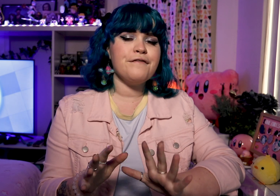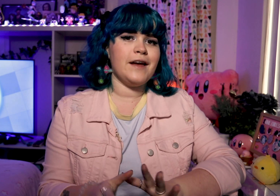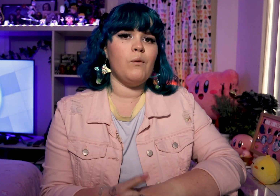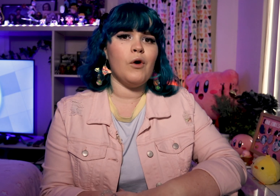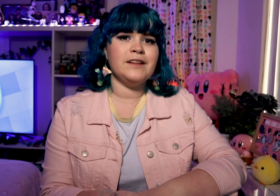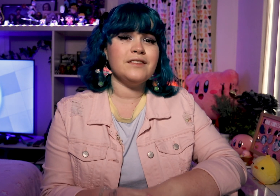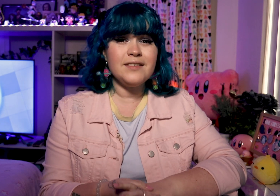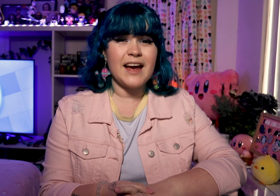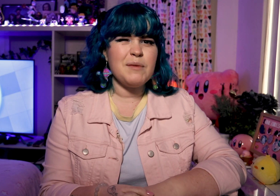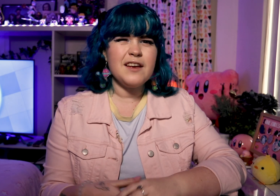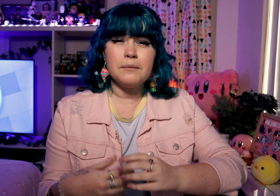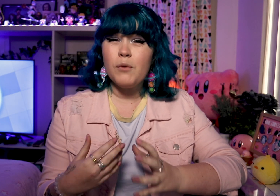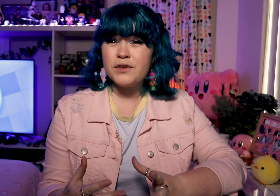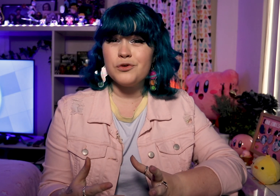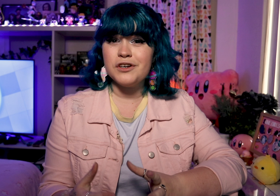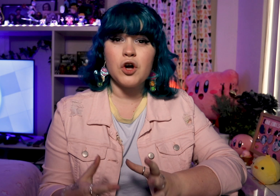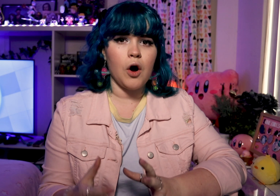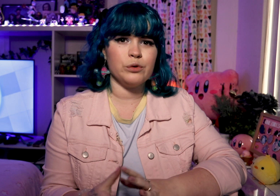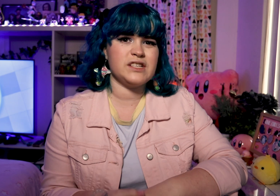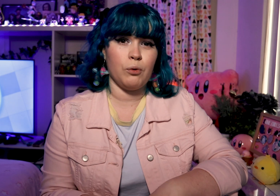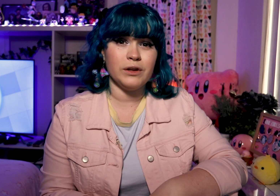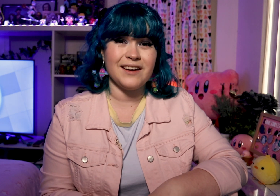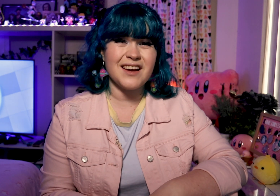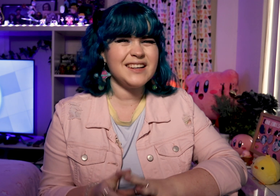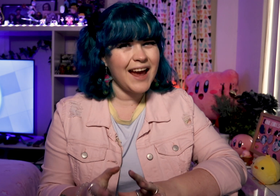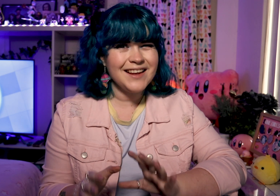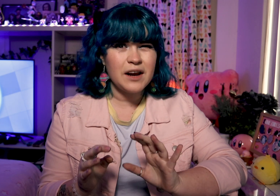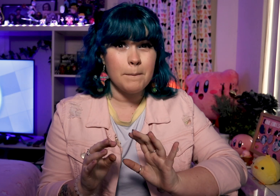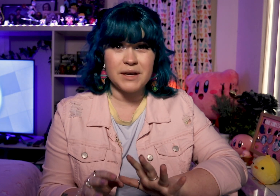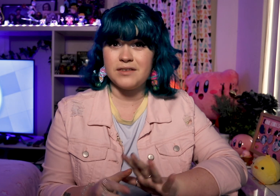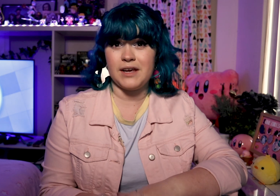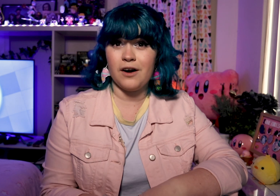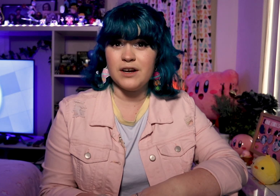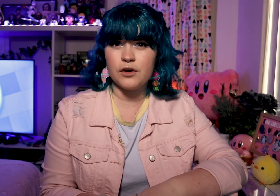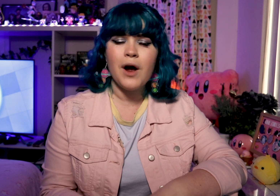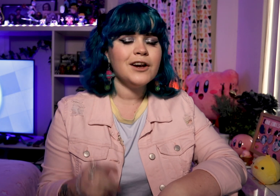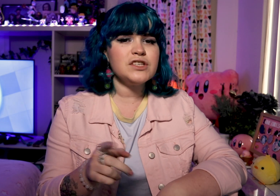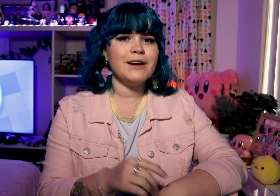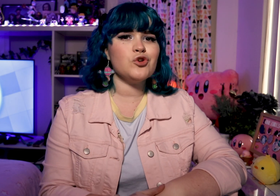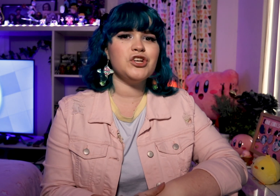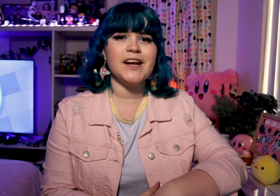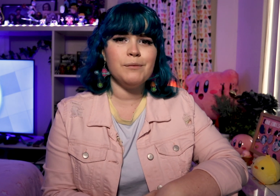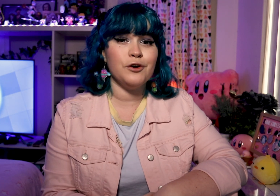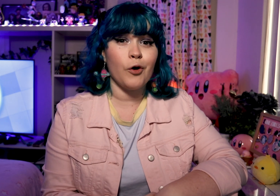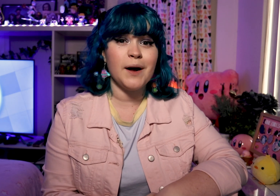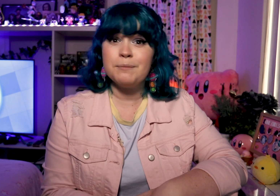a fair warning that this game is more suited to older spawnlings, as it can get a bit scary. So just make sure to check in with your grown ups